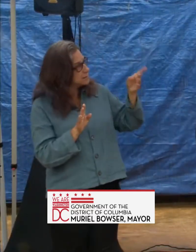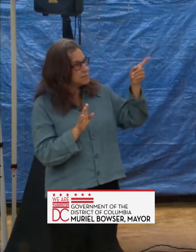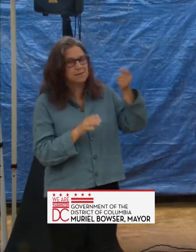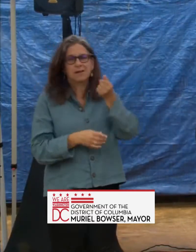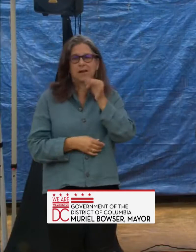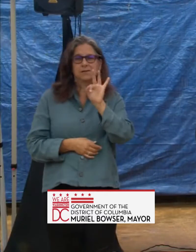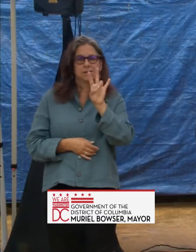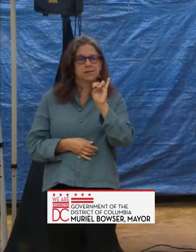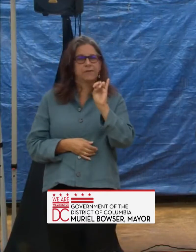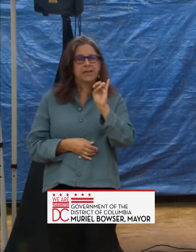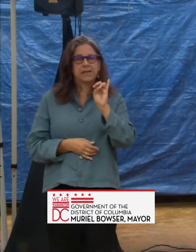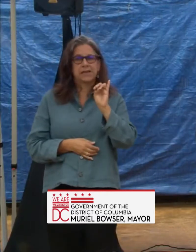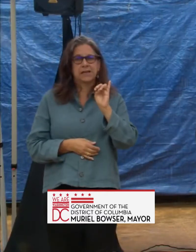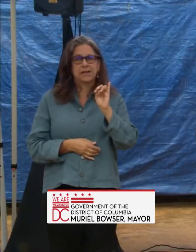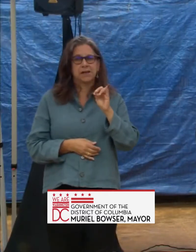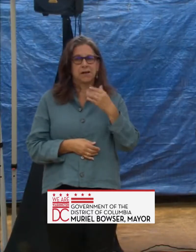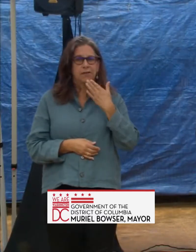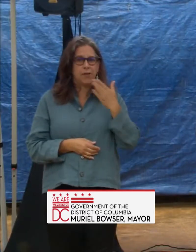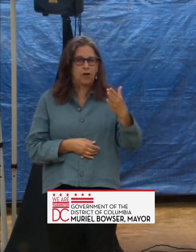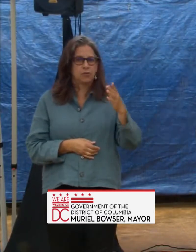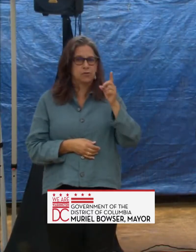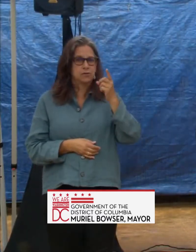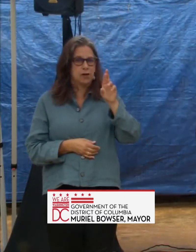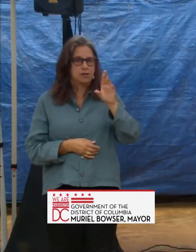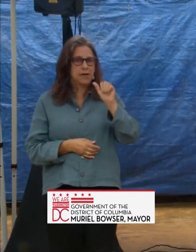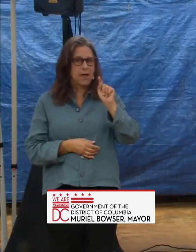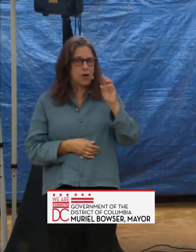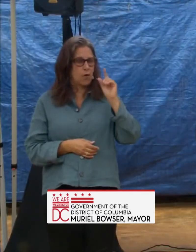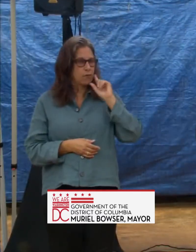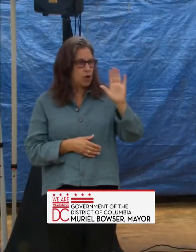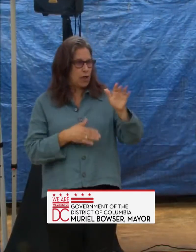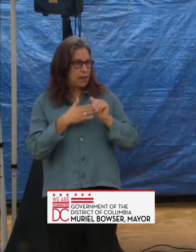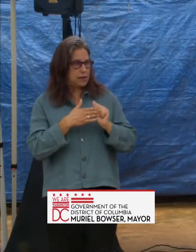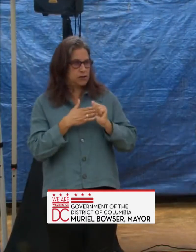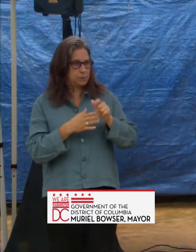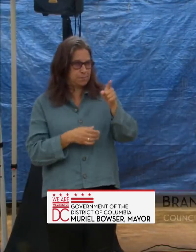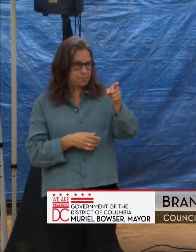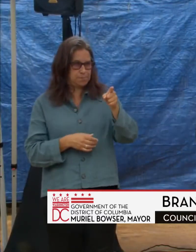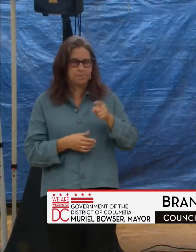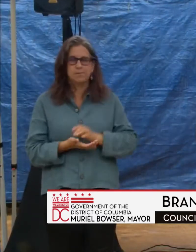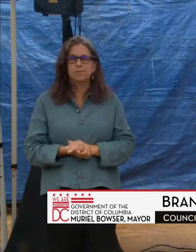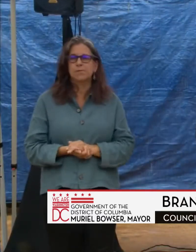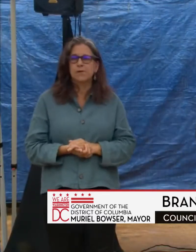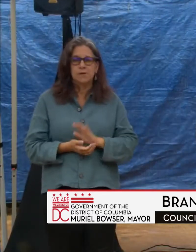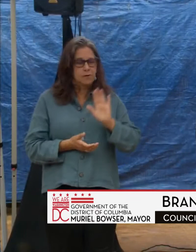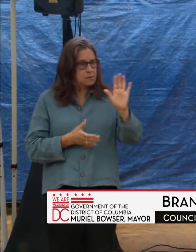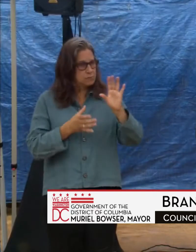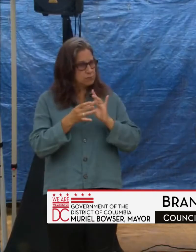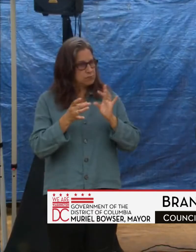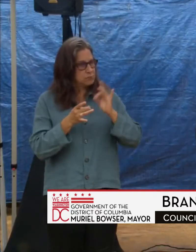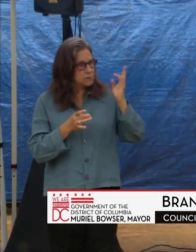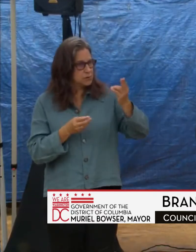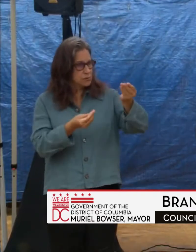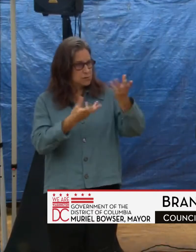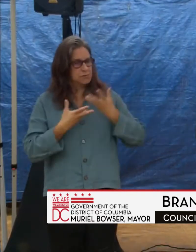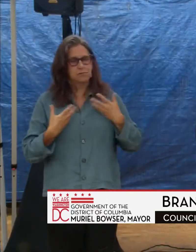CATO, FOR YOUR LEADERSHIP IN SHARING THAT HISTORY. BUT IT REALLY IS AN HONOR TO BE HERE TODAY.